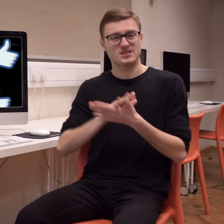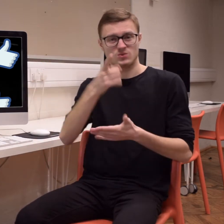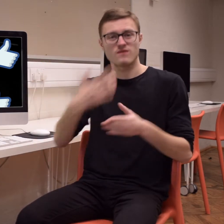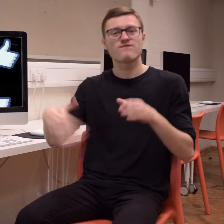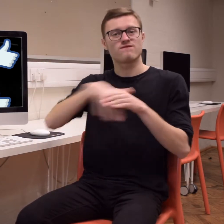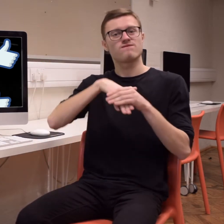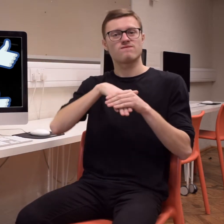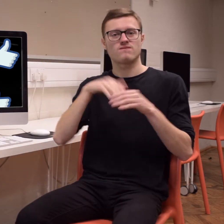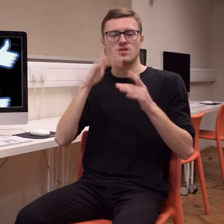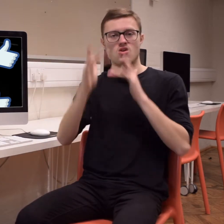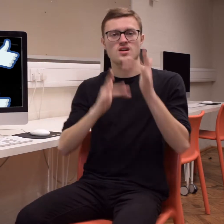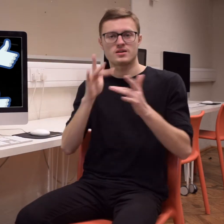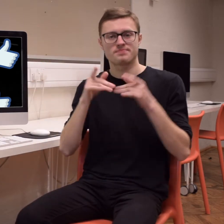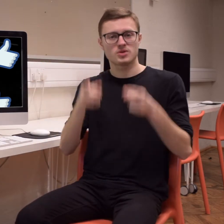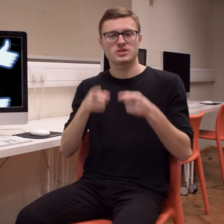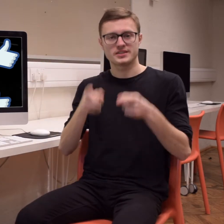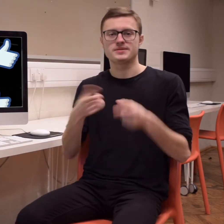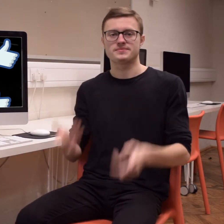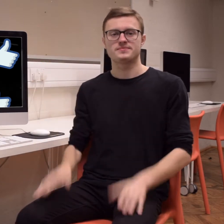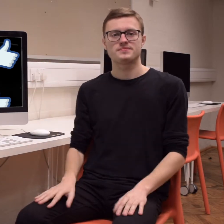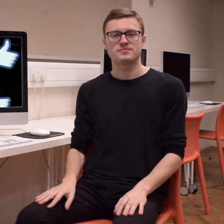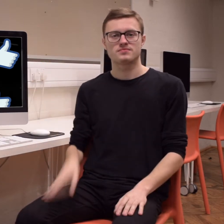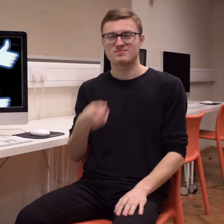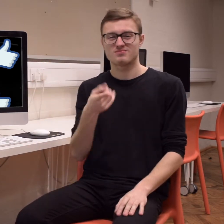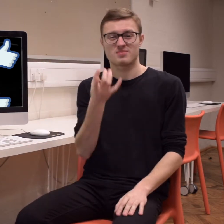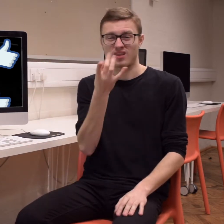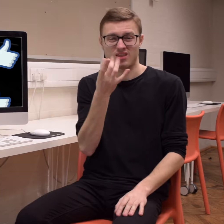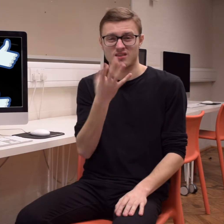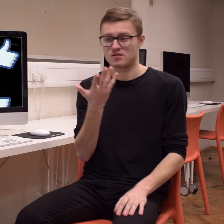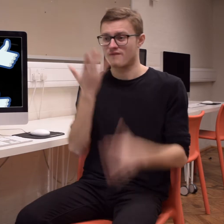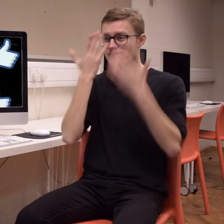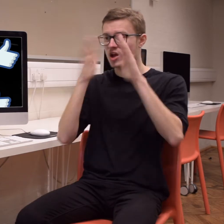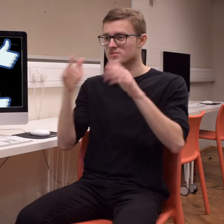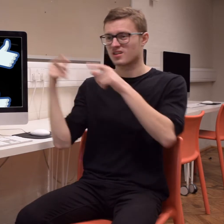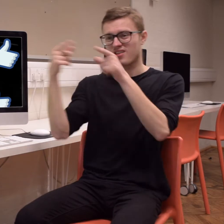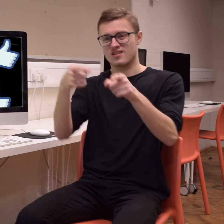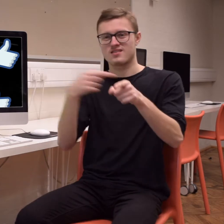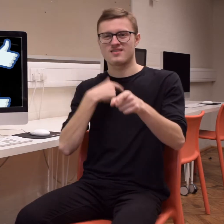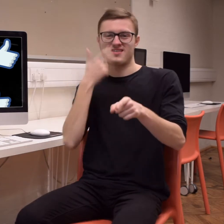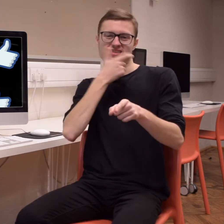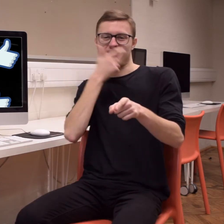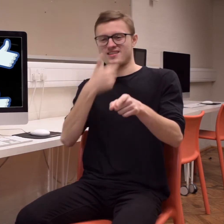you’re involved in online bullying. It might be as simple as ‘liking’ a mean post on Facebook or